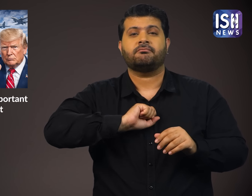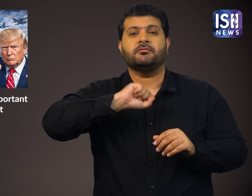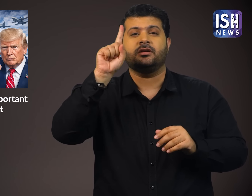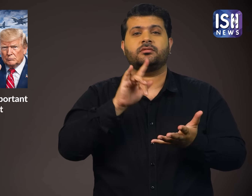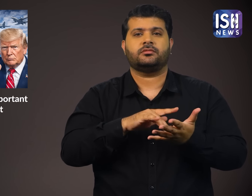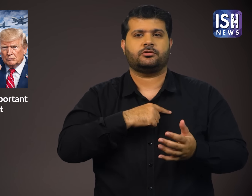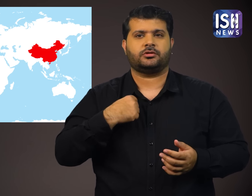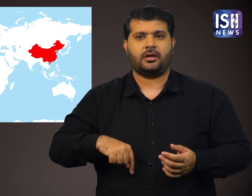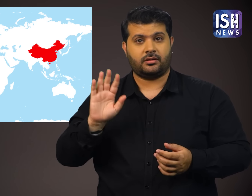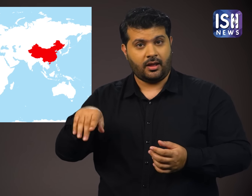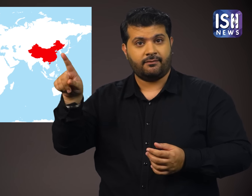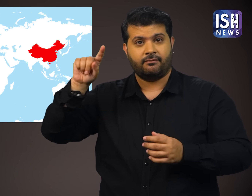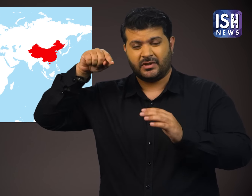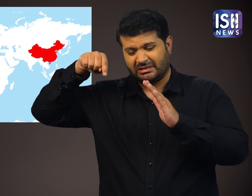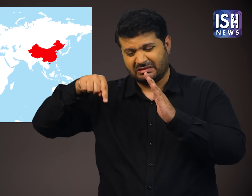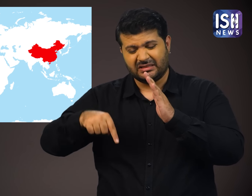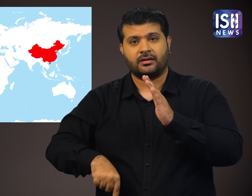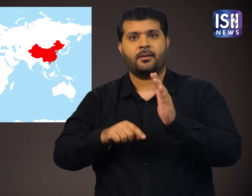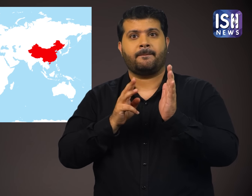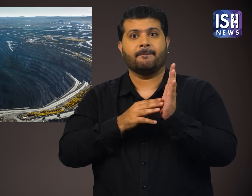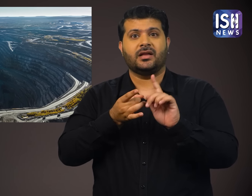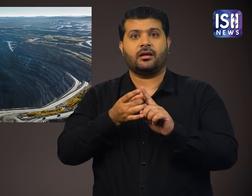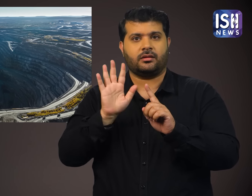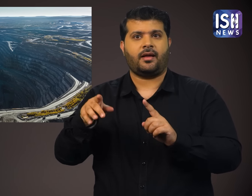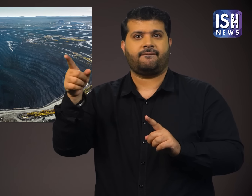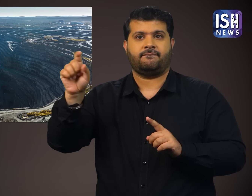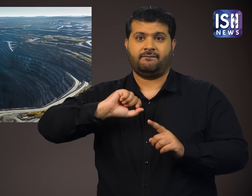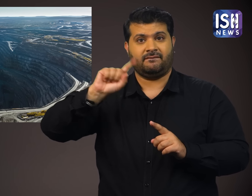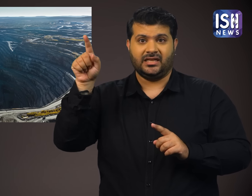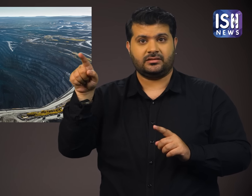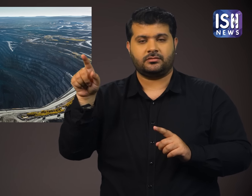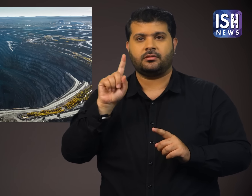China ranks first in the world for rare earth minerals.